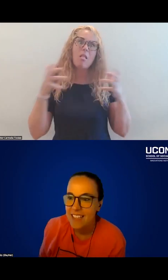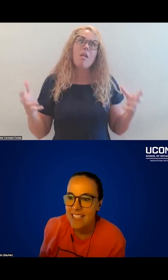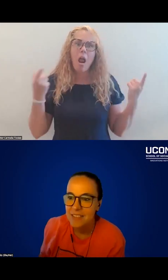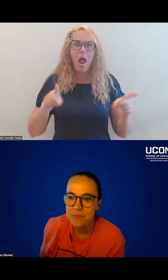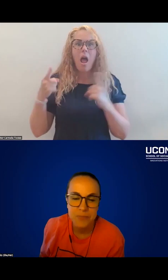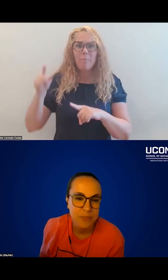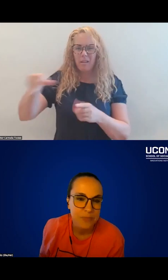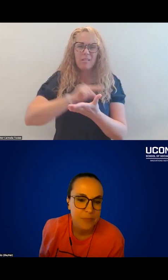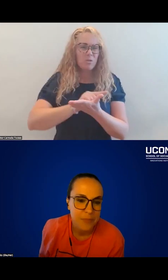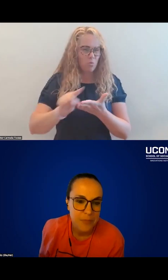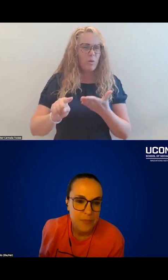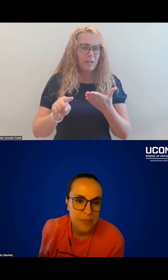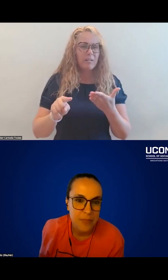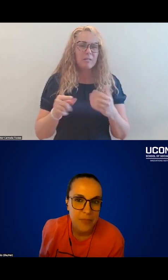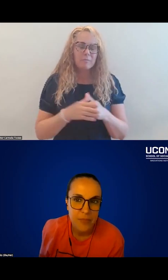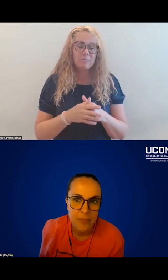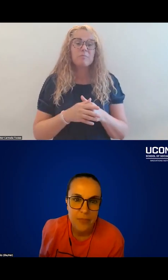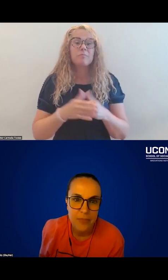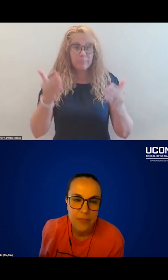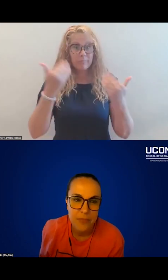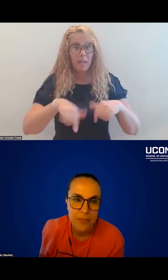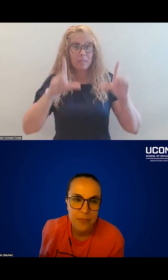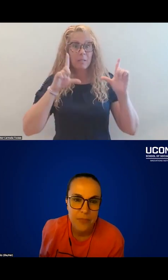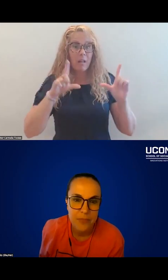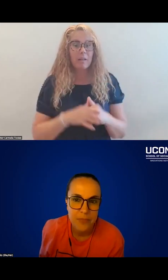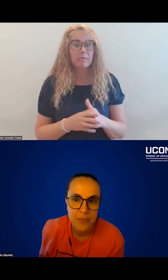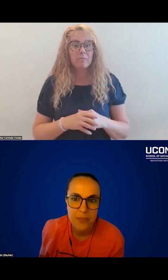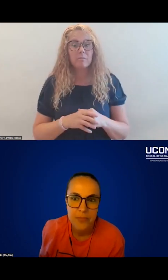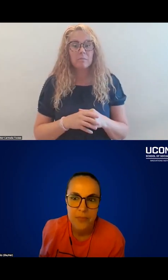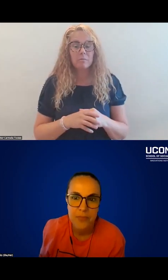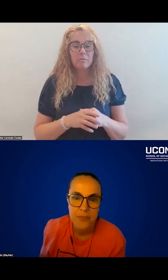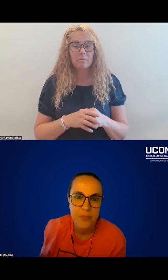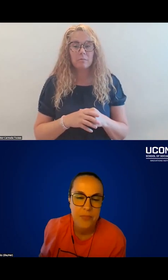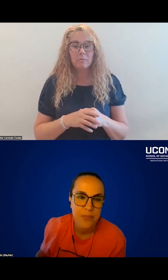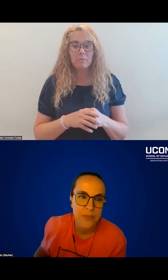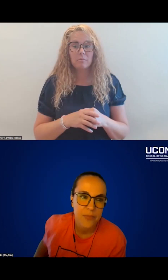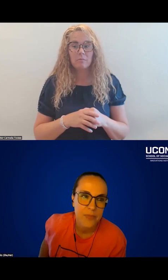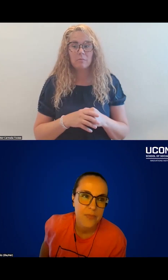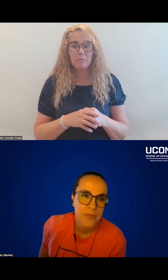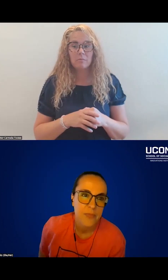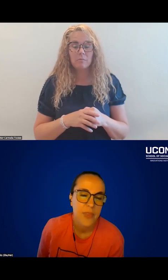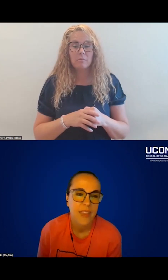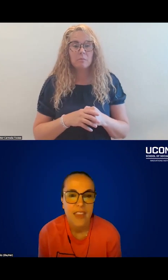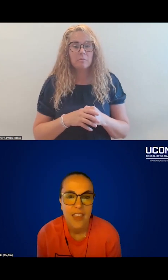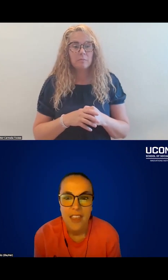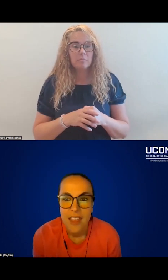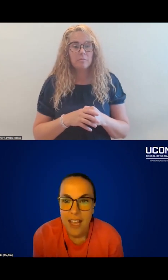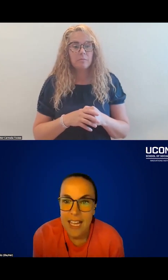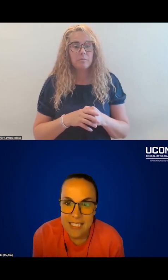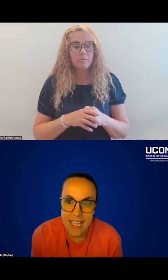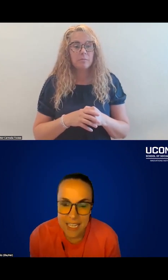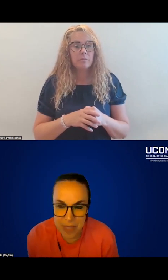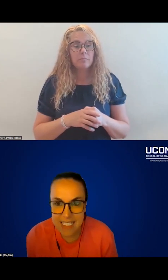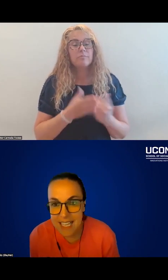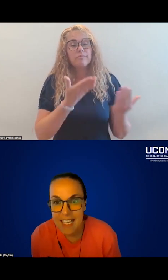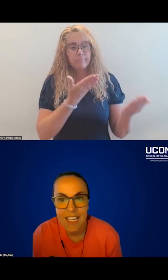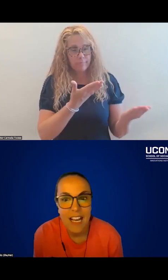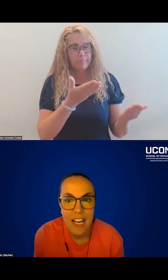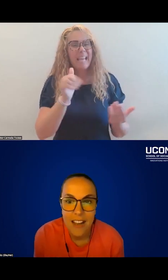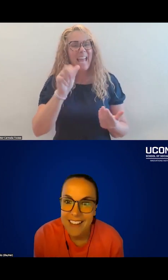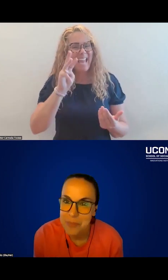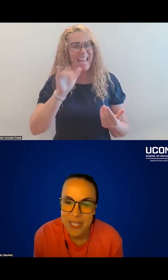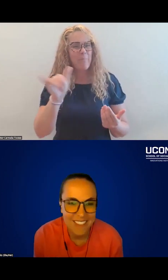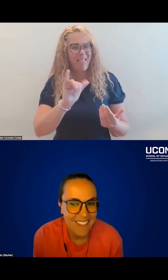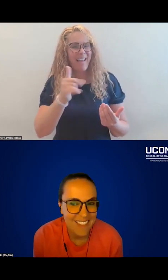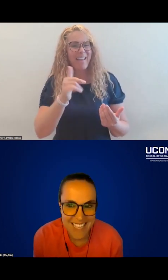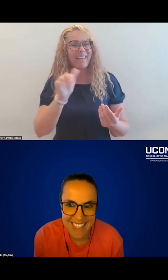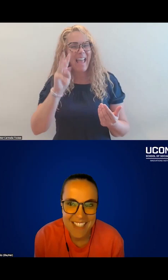NEXT SLIDE. AS AMY SAID, I BRING A LOT OF DATA.